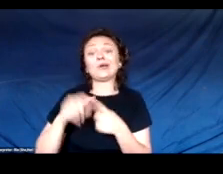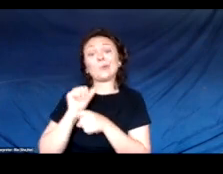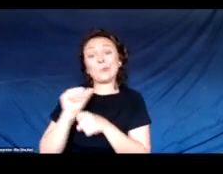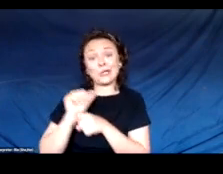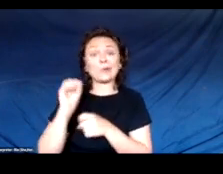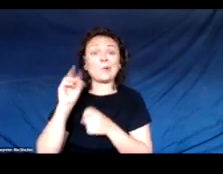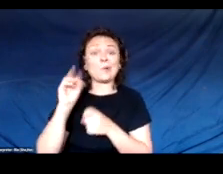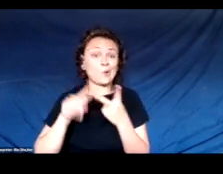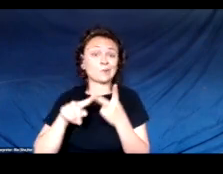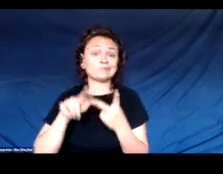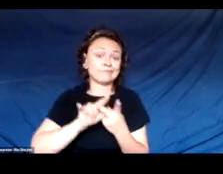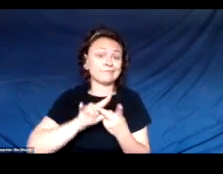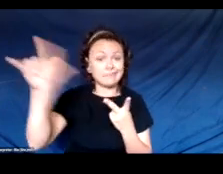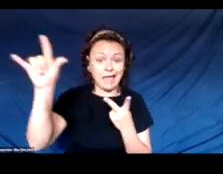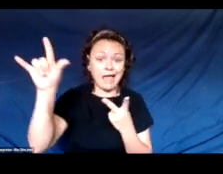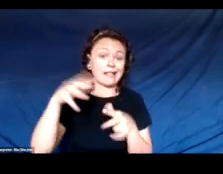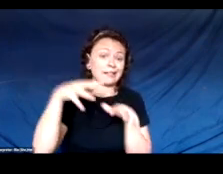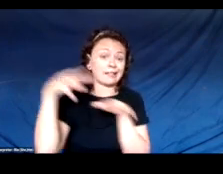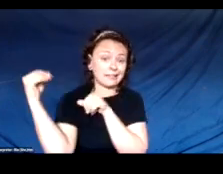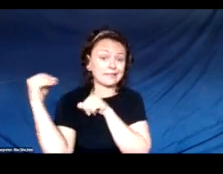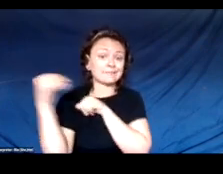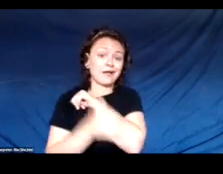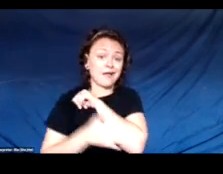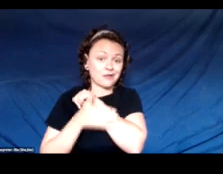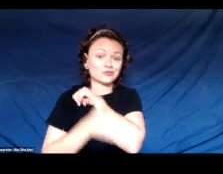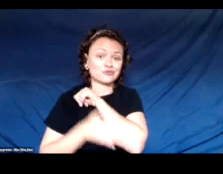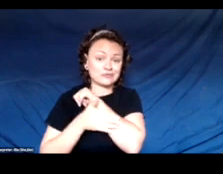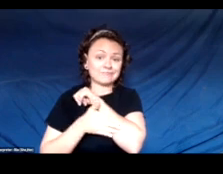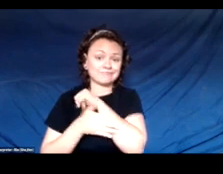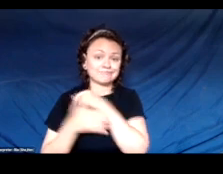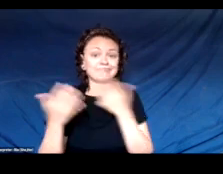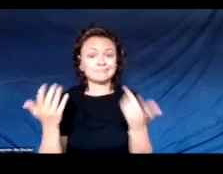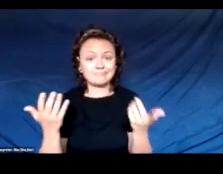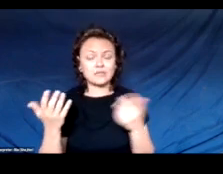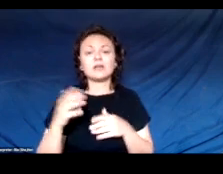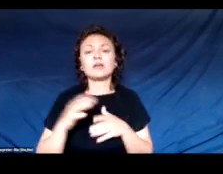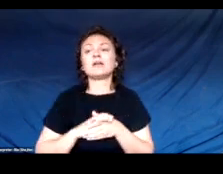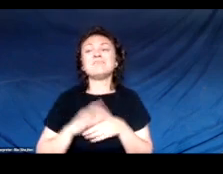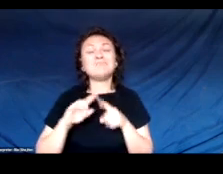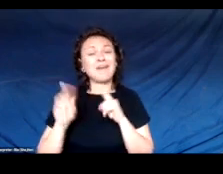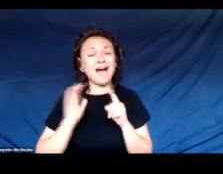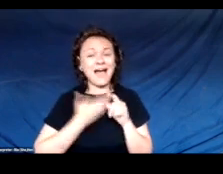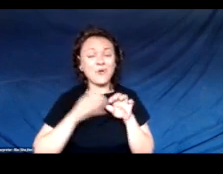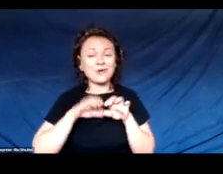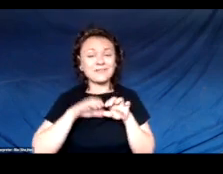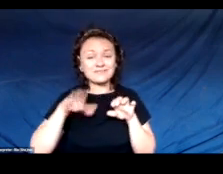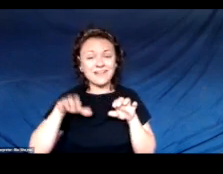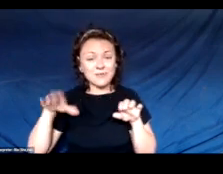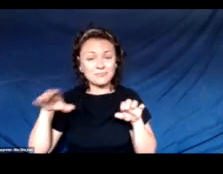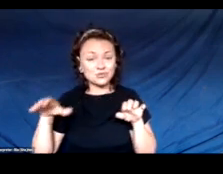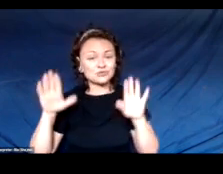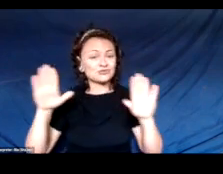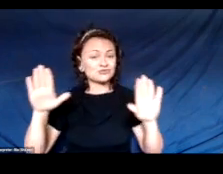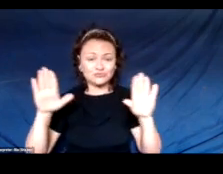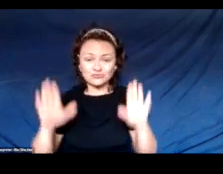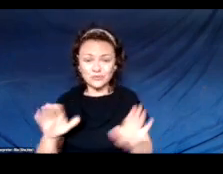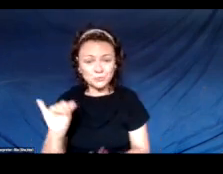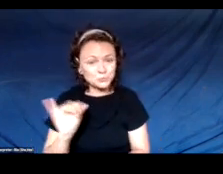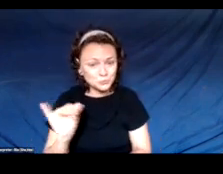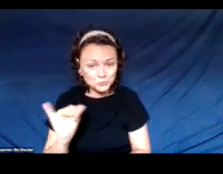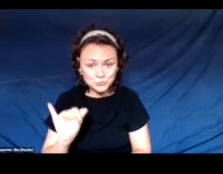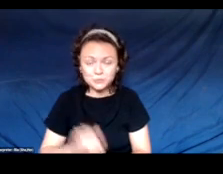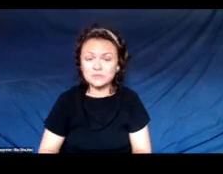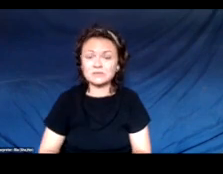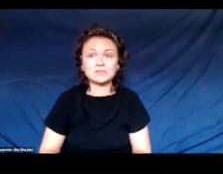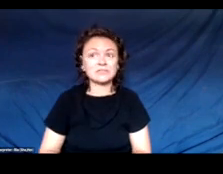But we have great neighbors and we all have Apert